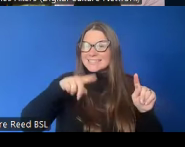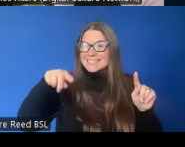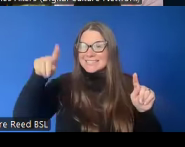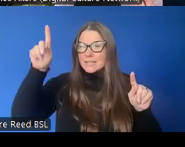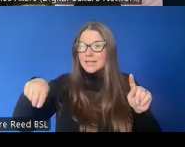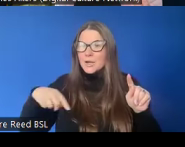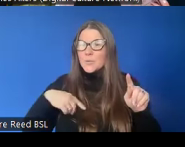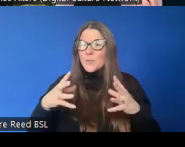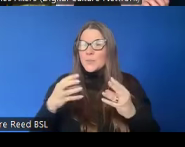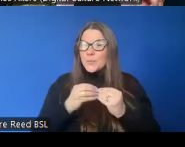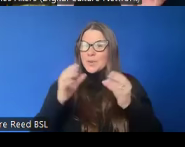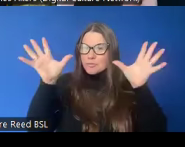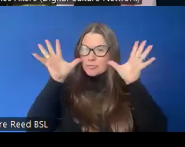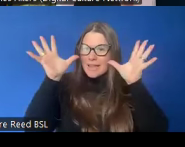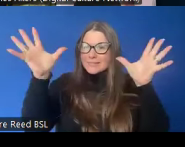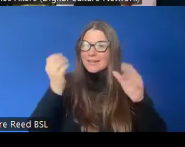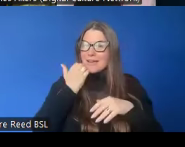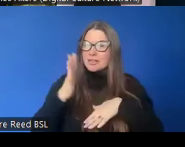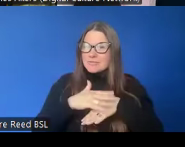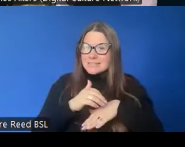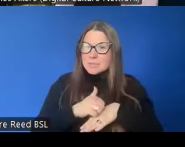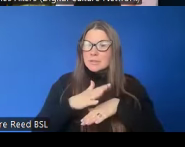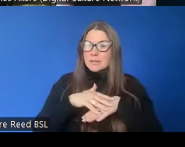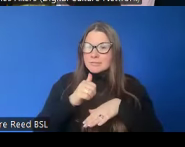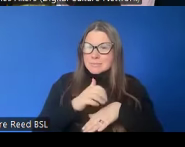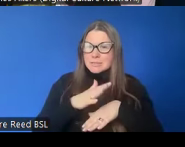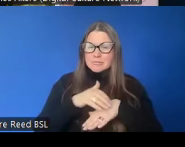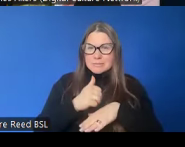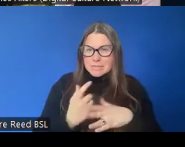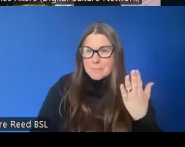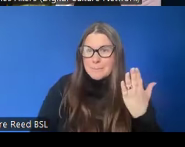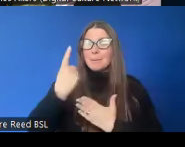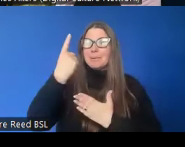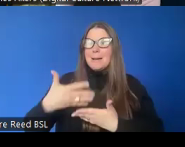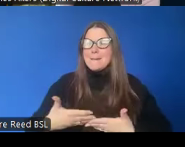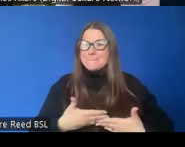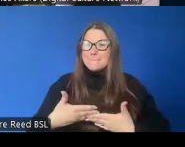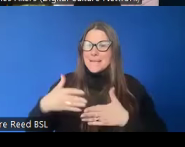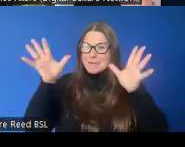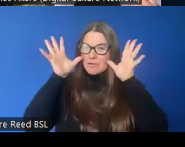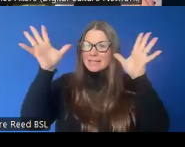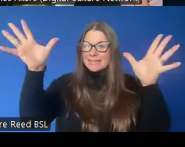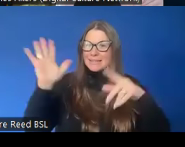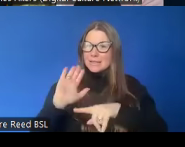There are things that you can test to see if things will change over time and start to shake things up a bit.